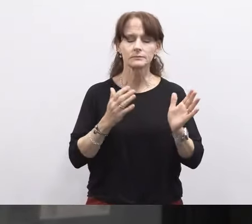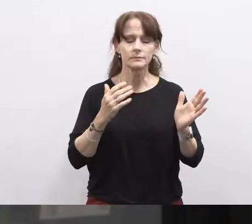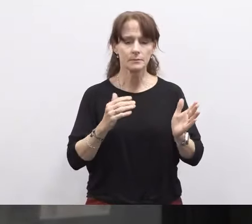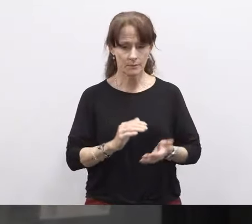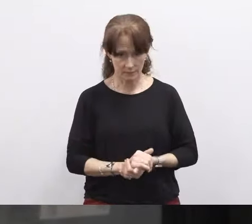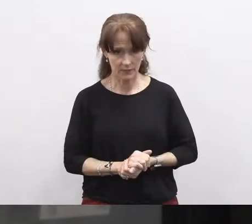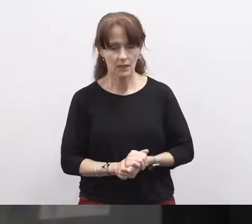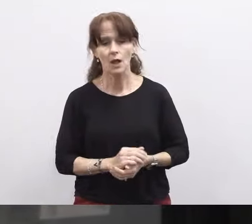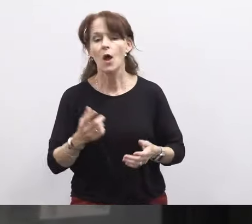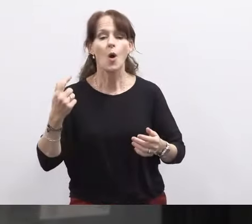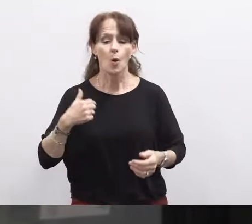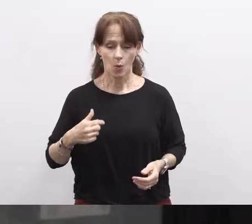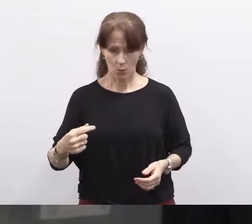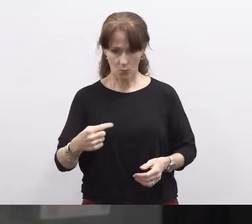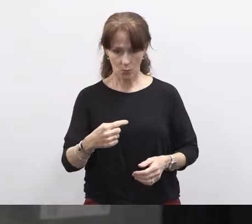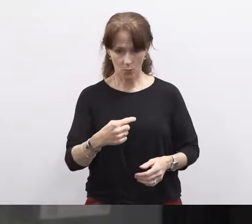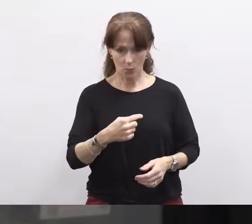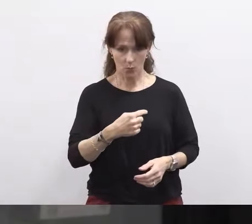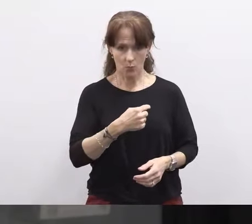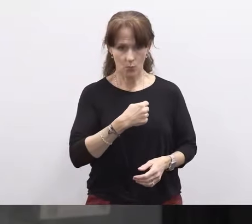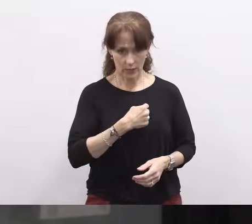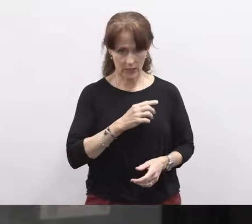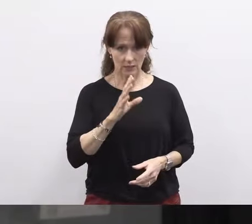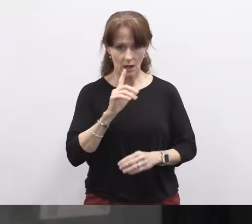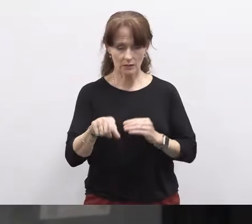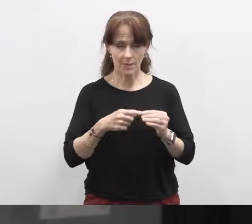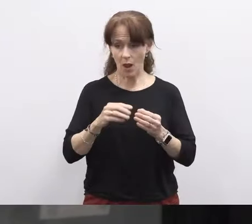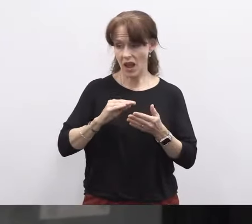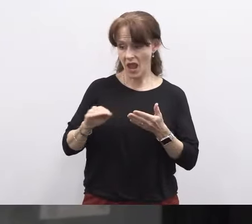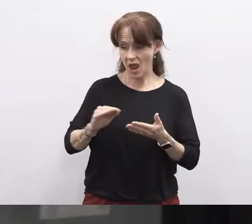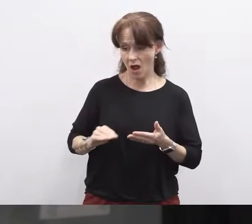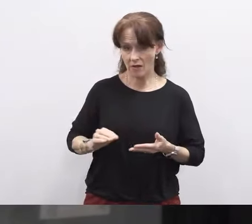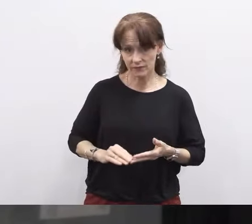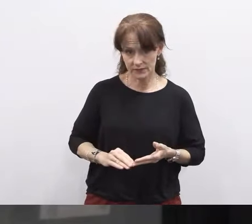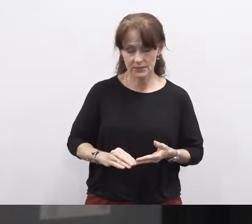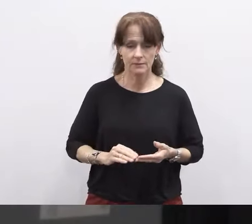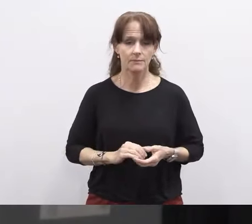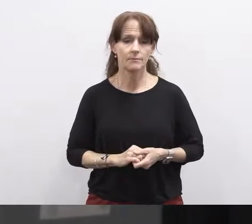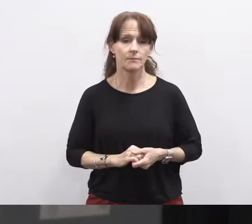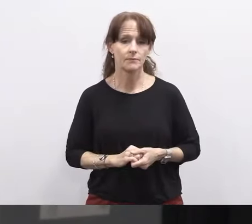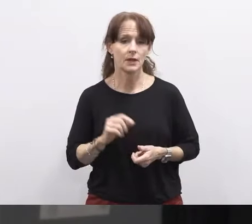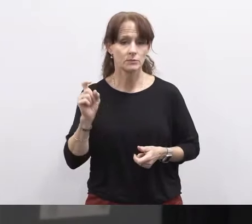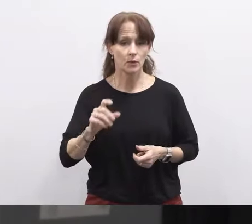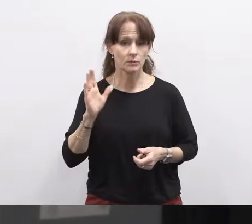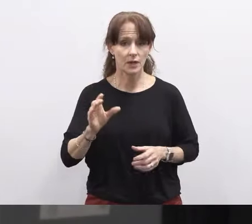so we talked about layoffs and there were supposed to be no layoffs